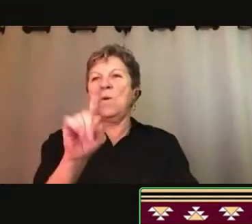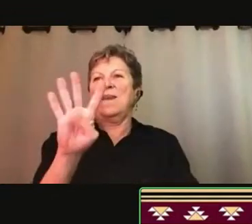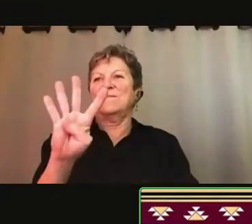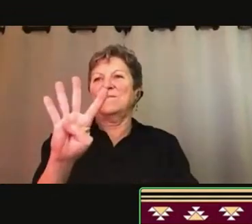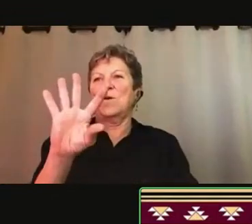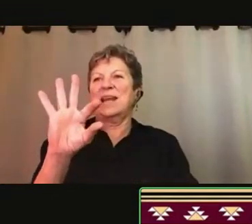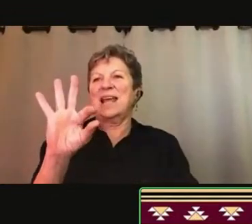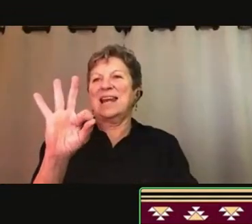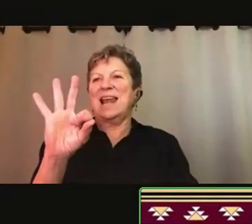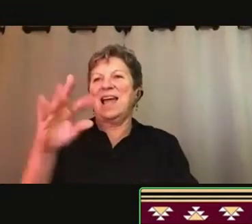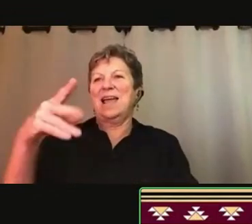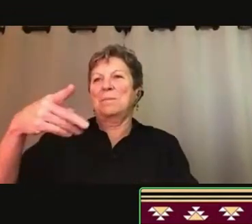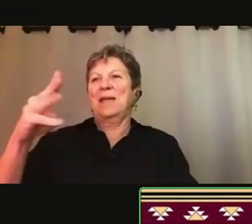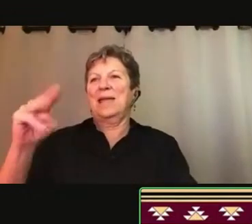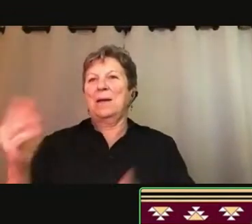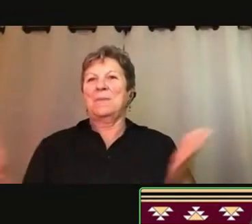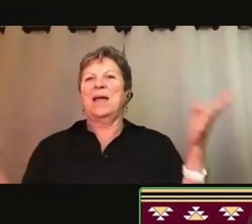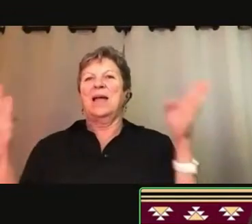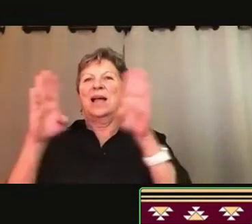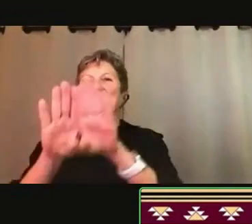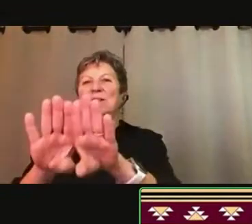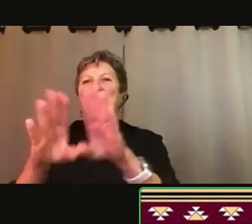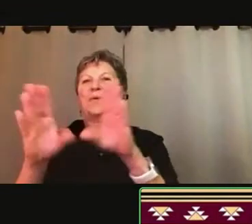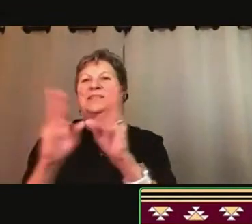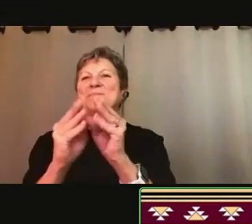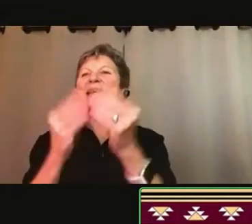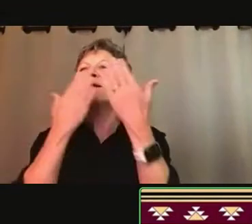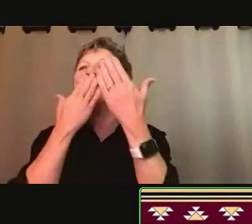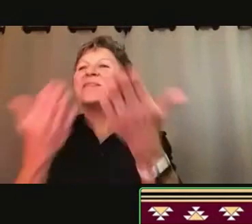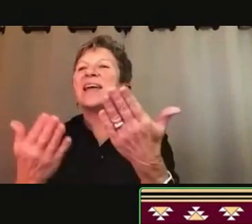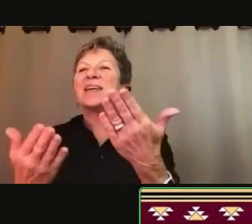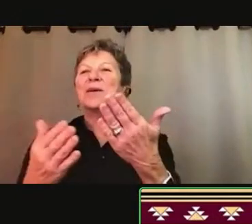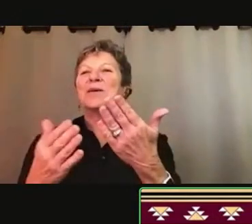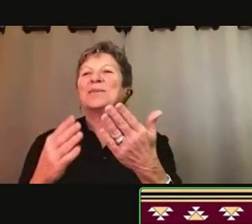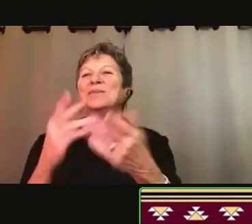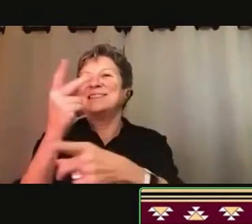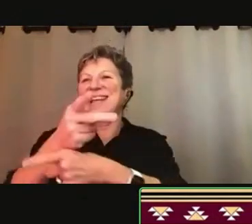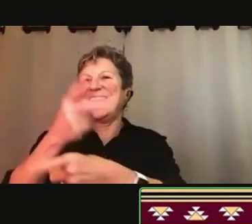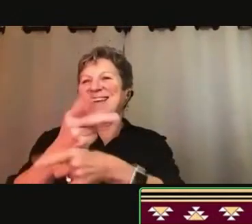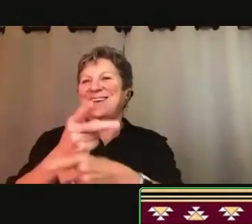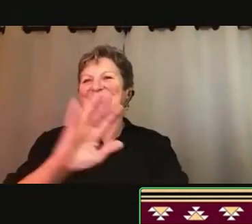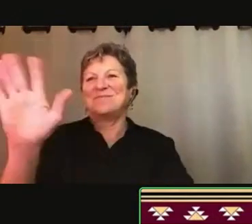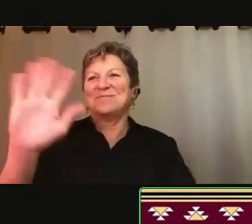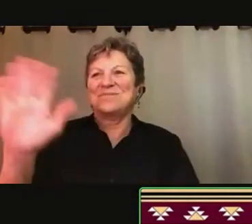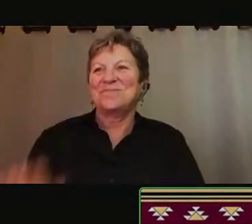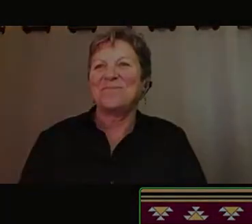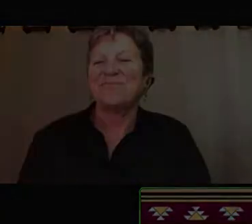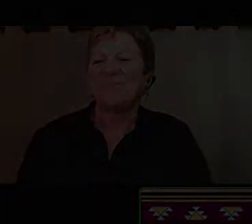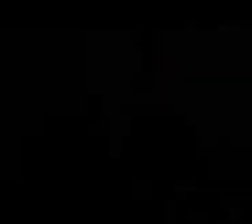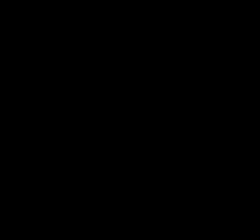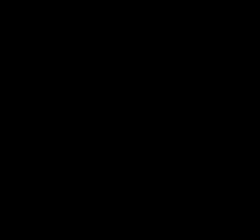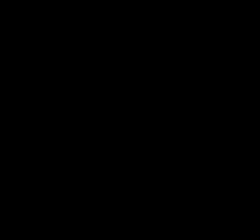PERIOD.